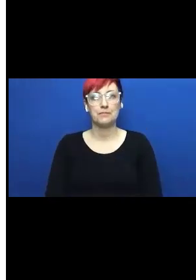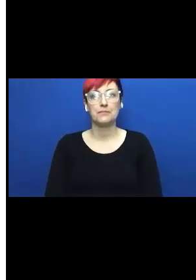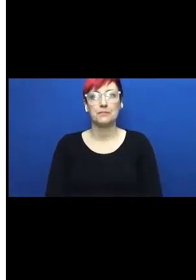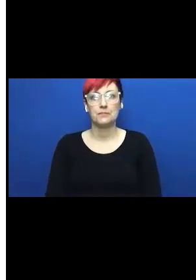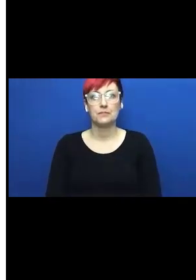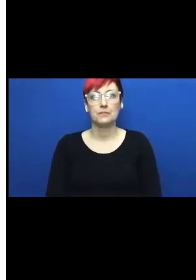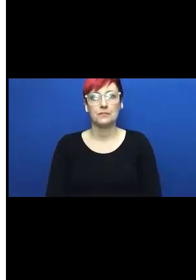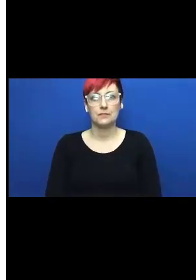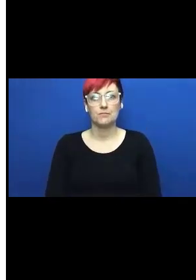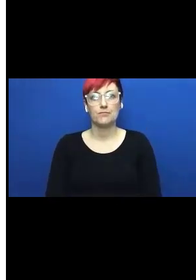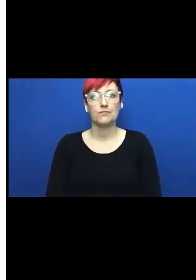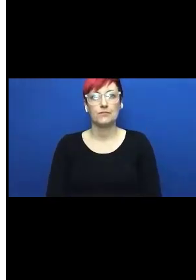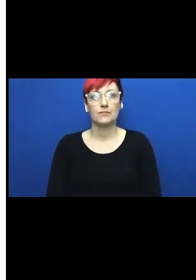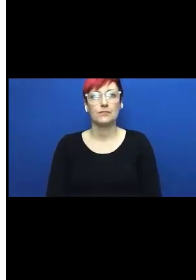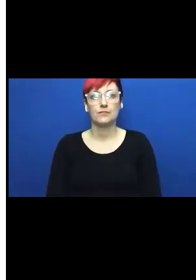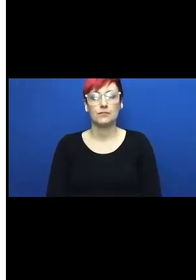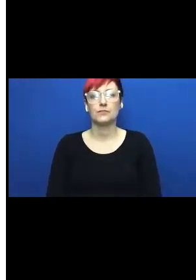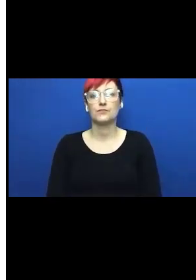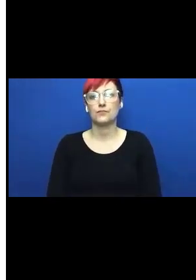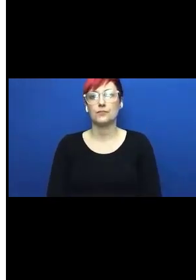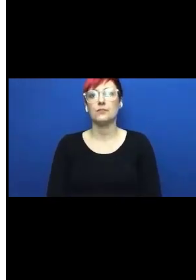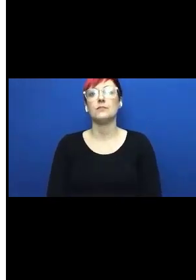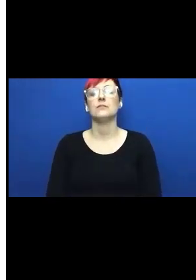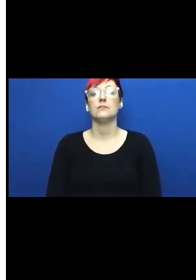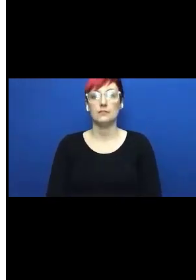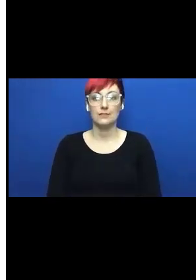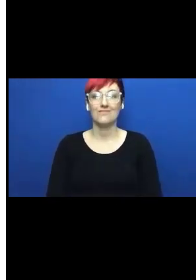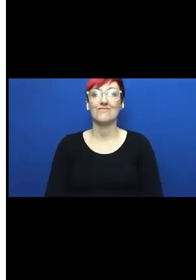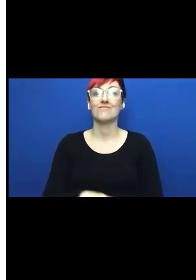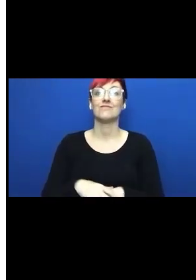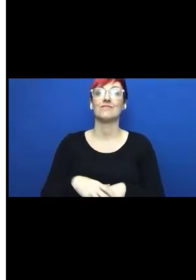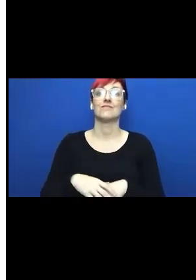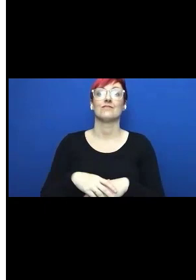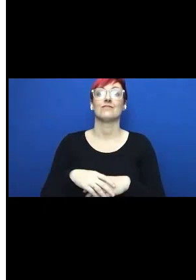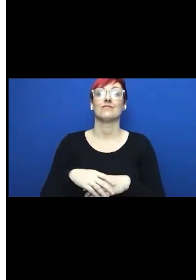So the inter-agency areas of focus